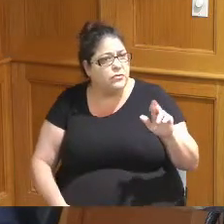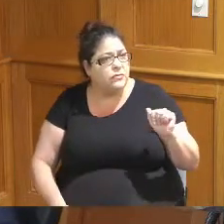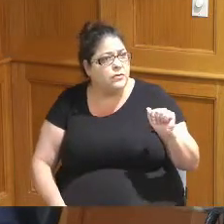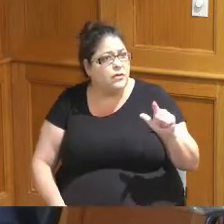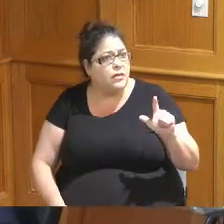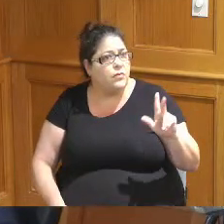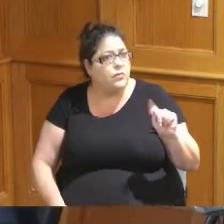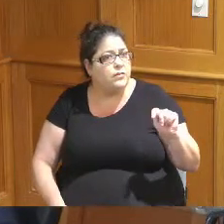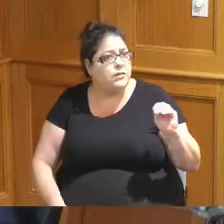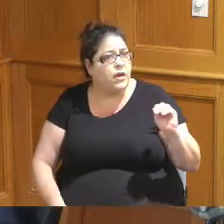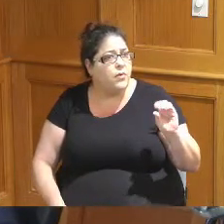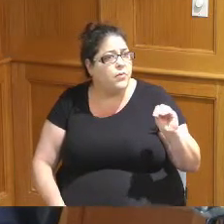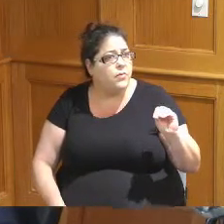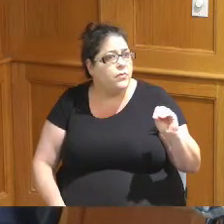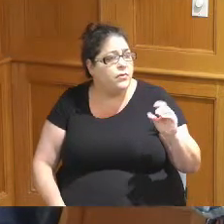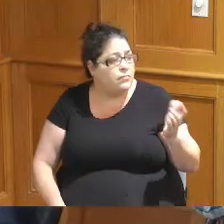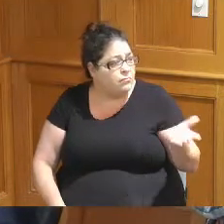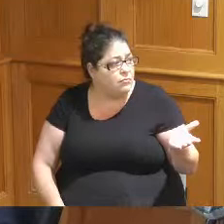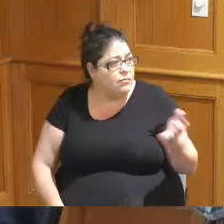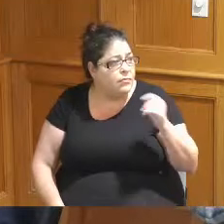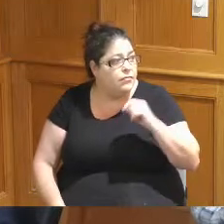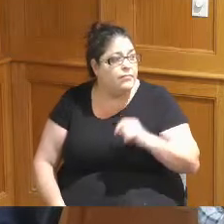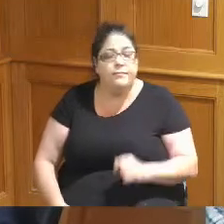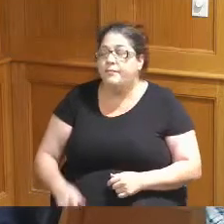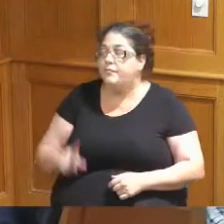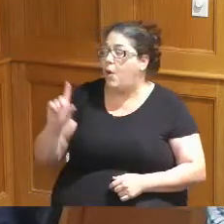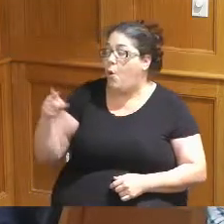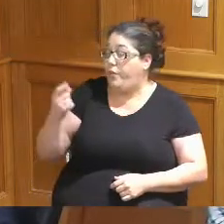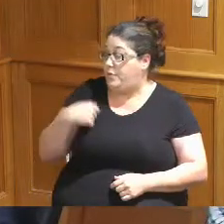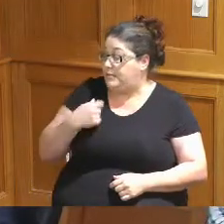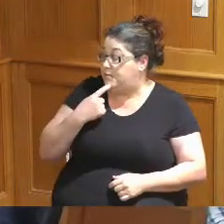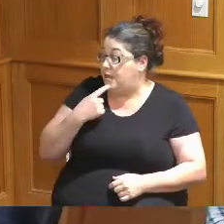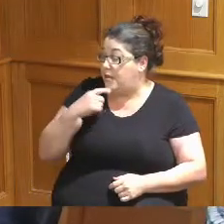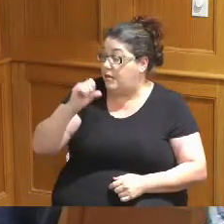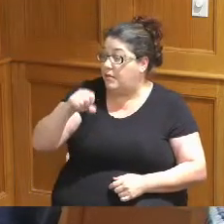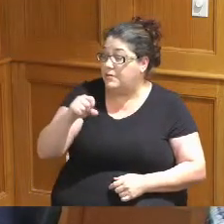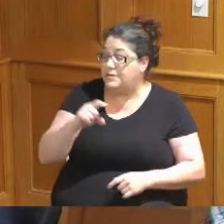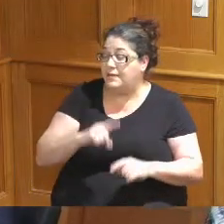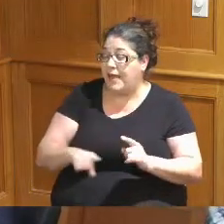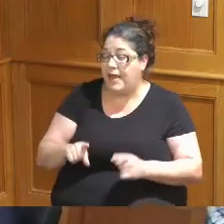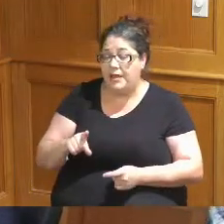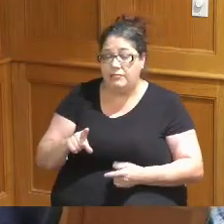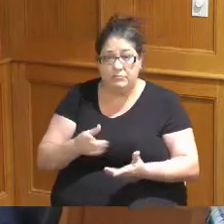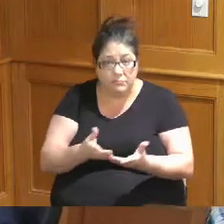address this only is a Madam President Commissioners that the the issues that